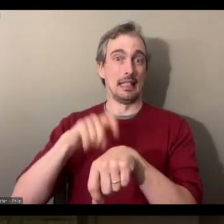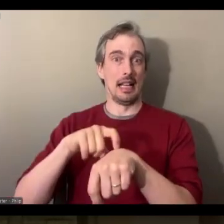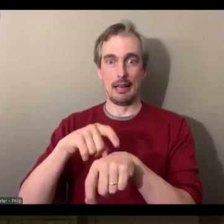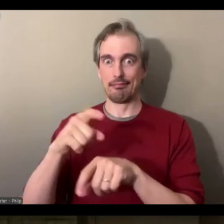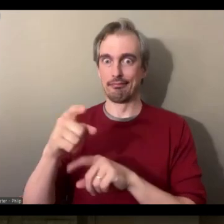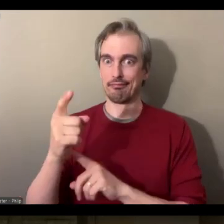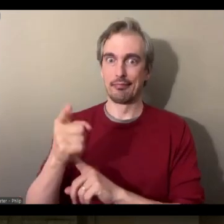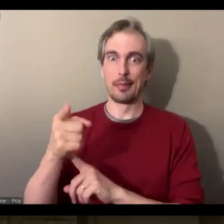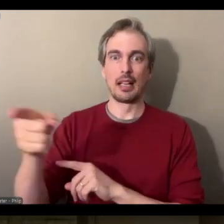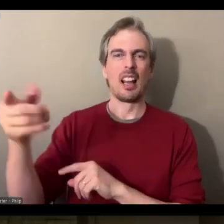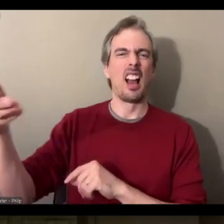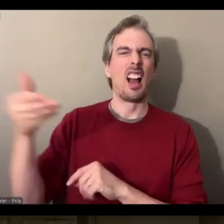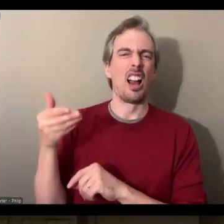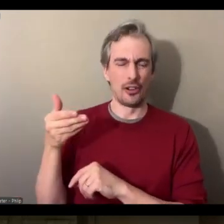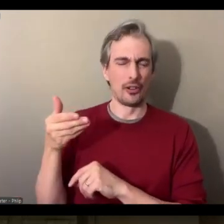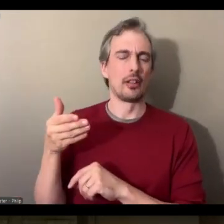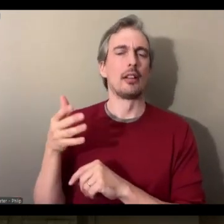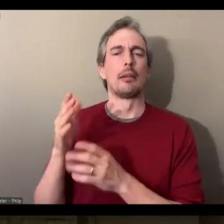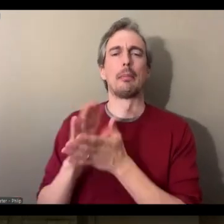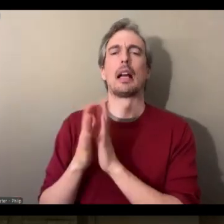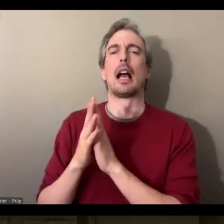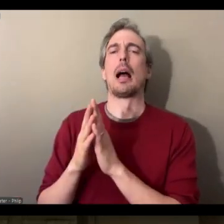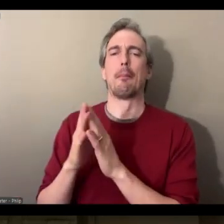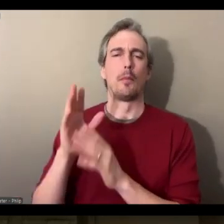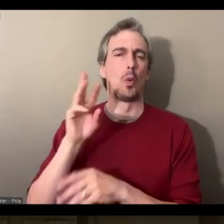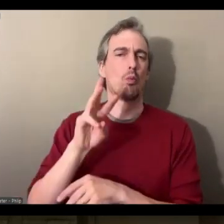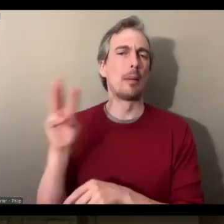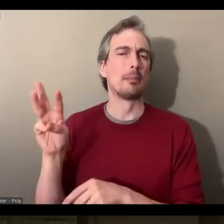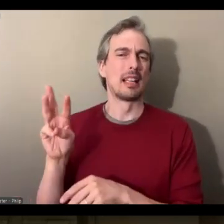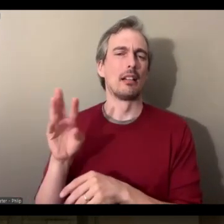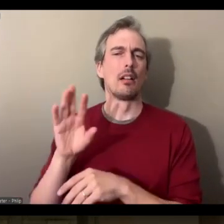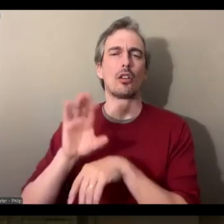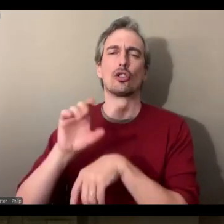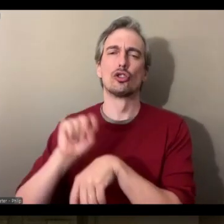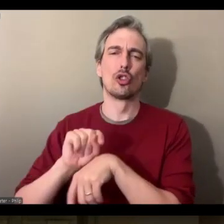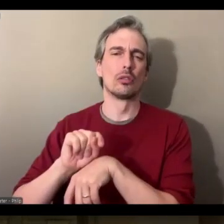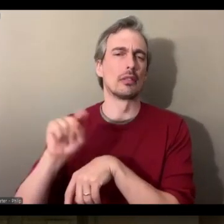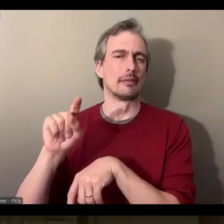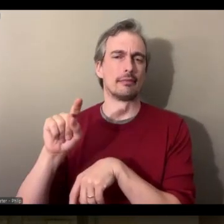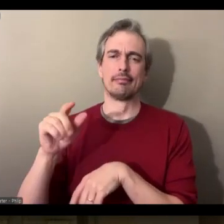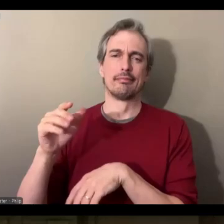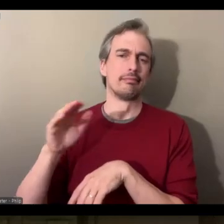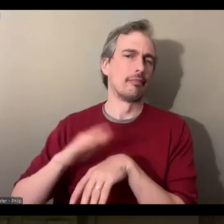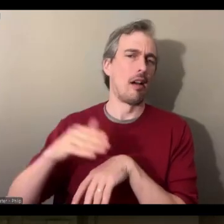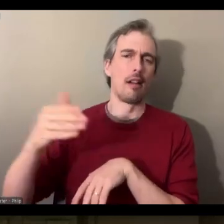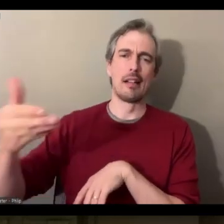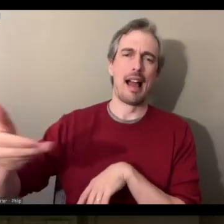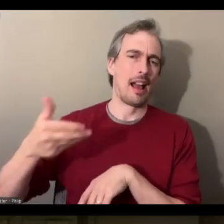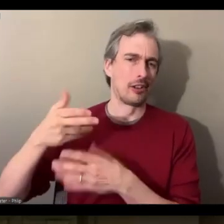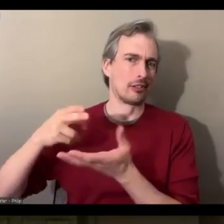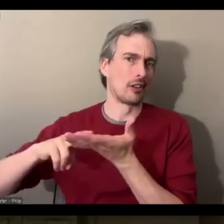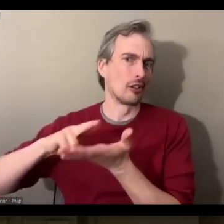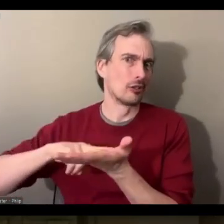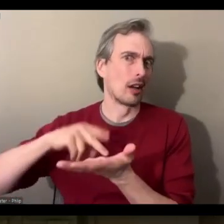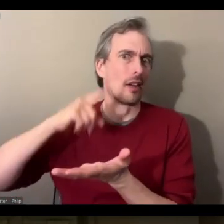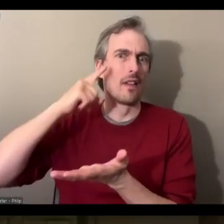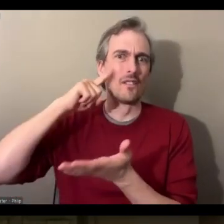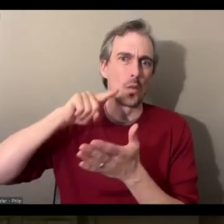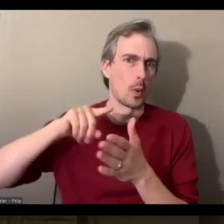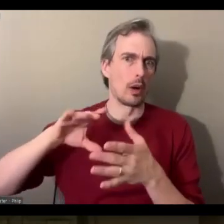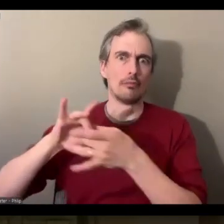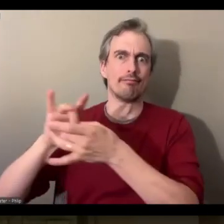on hire to build this whole thing and coordinate all those folks. So January 1st, you need to